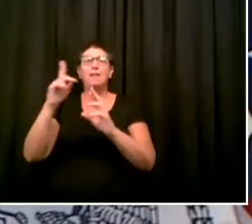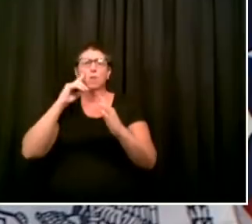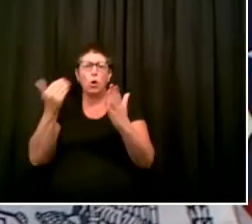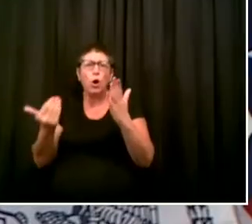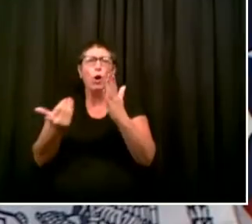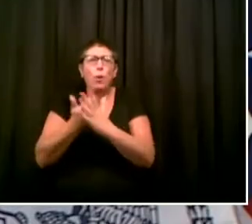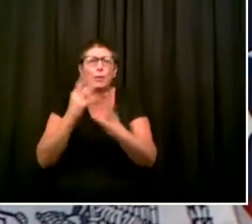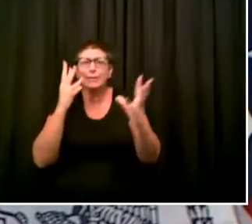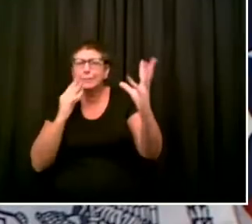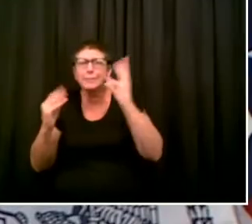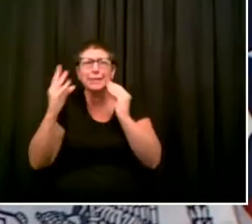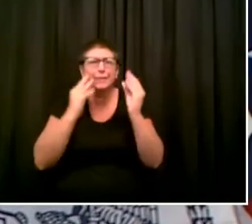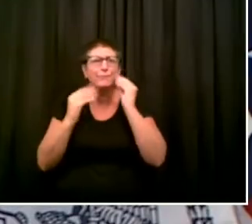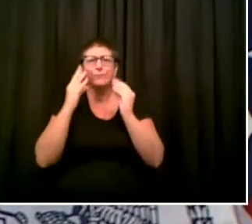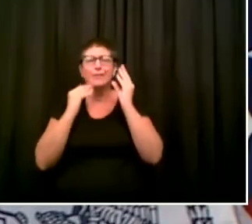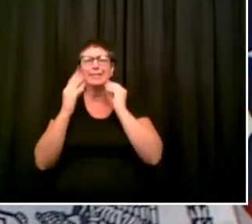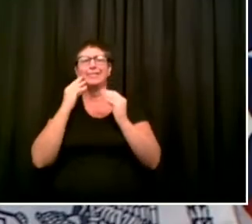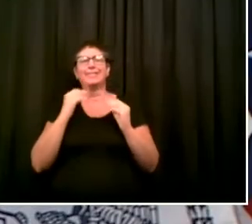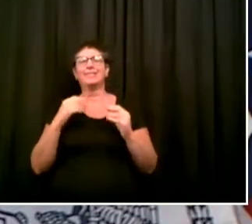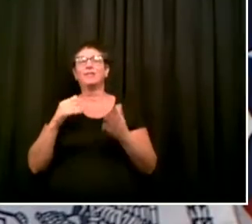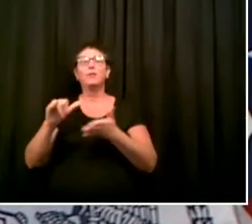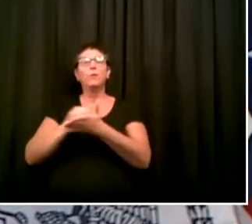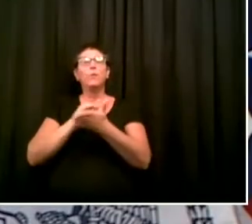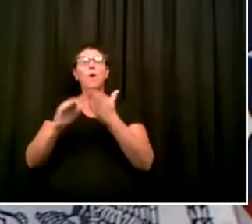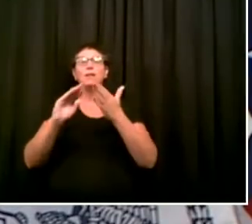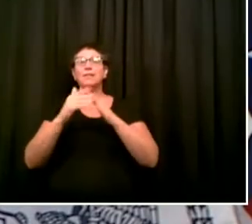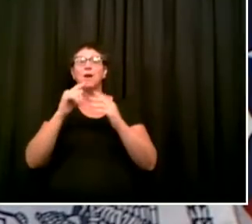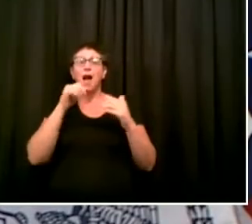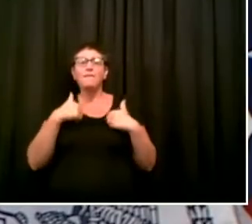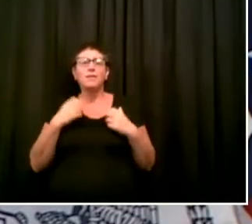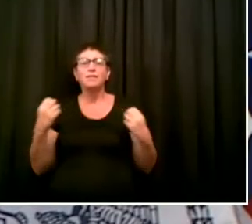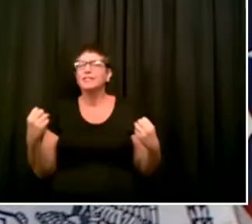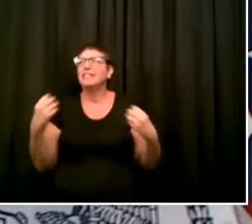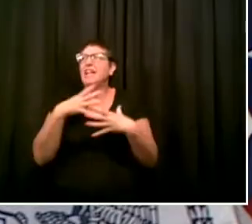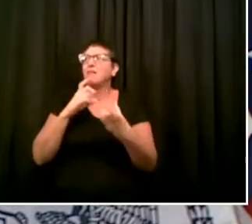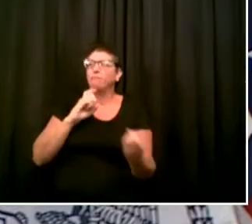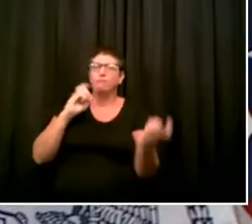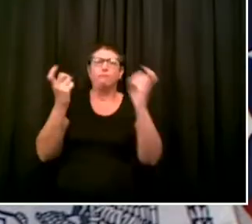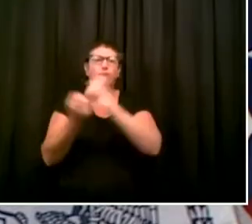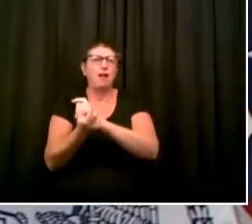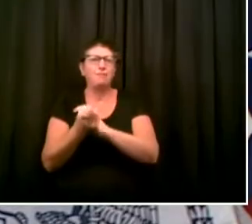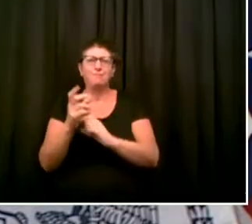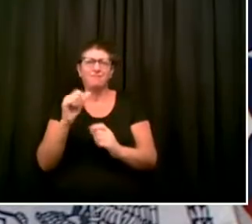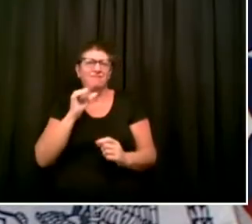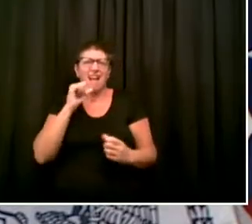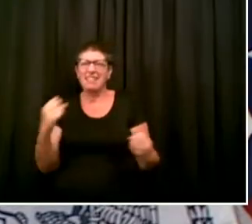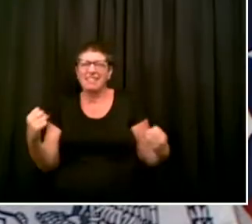WE ARE ALWAYS READY TO IMPROVE , WE ARE ALWAYS READY FOR SOMETHING NEW. NEW YORKERS ARE